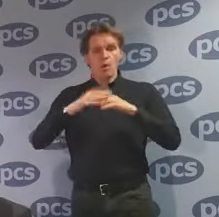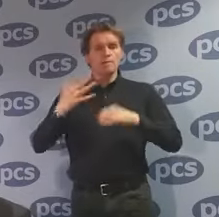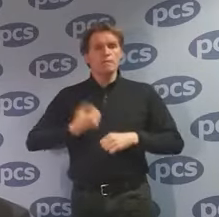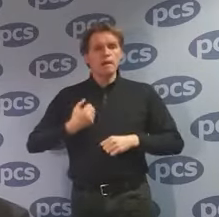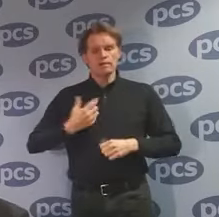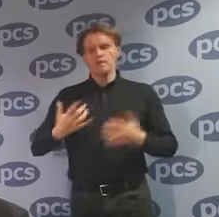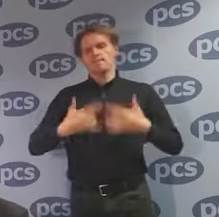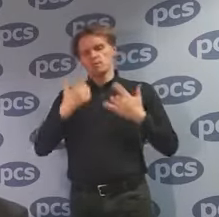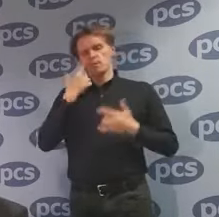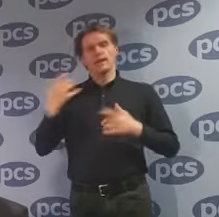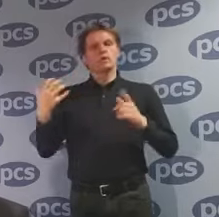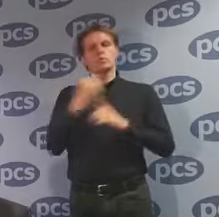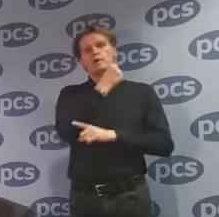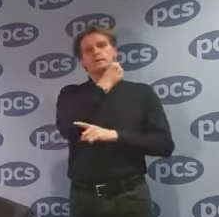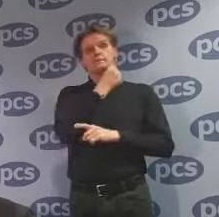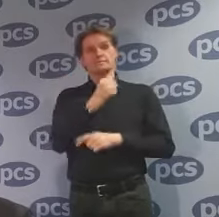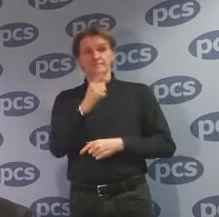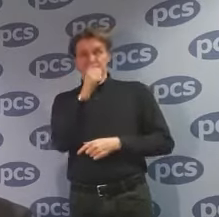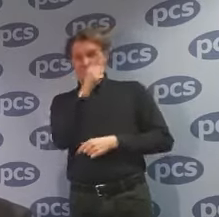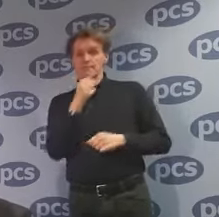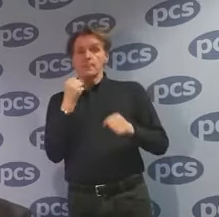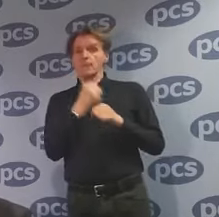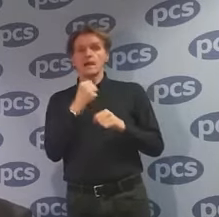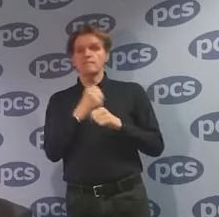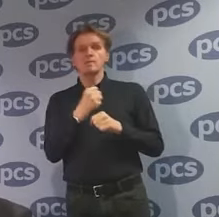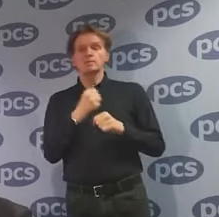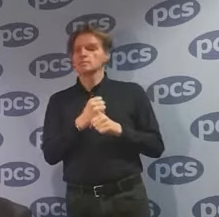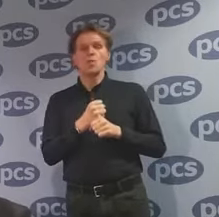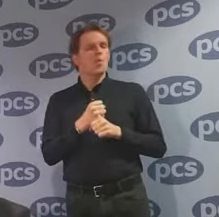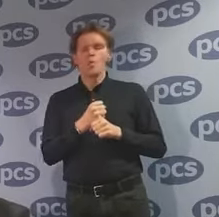because it's not a government that is able, against public opinion, against the